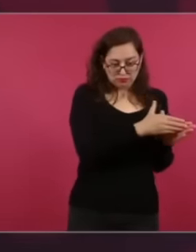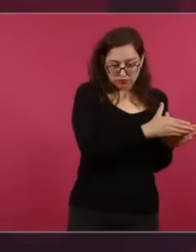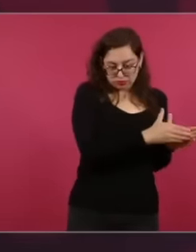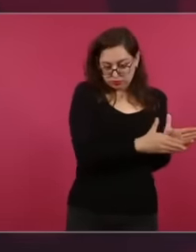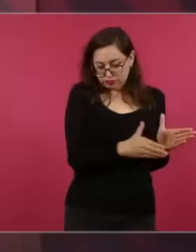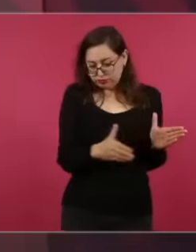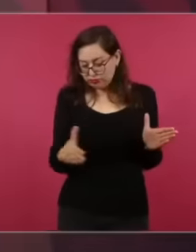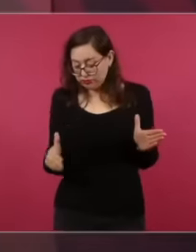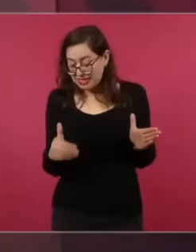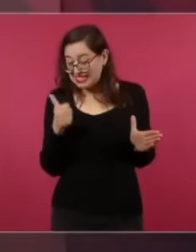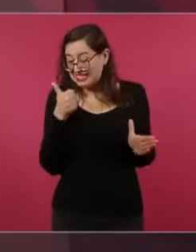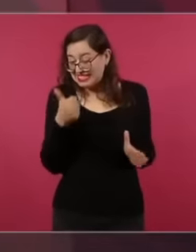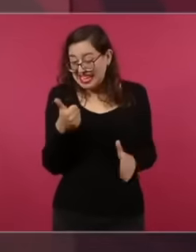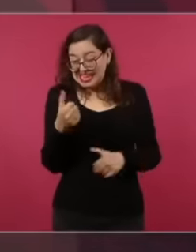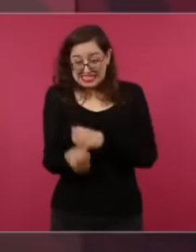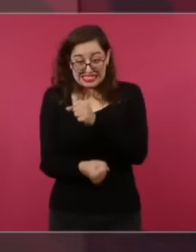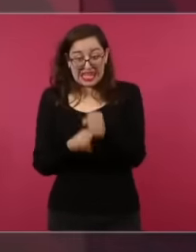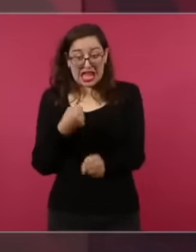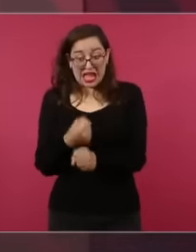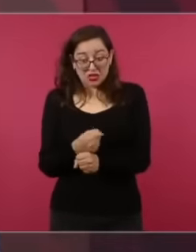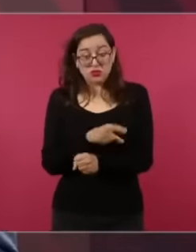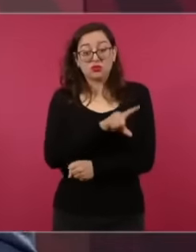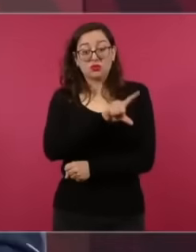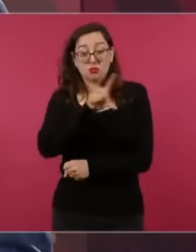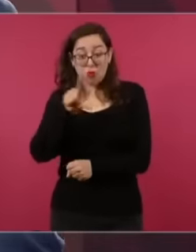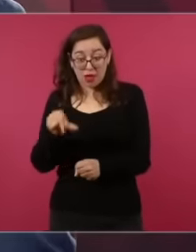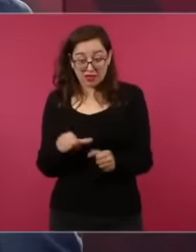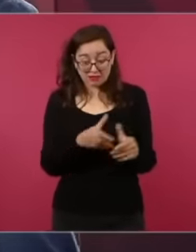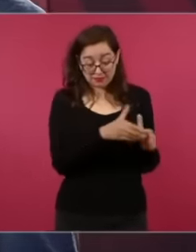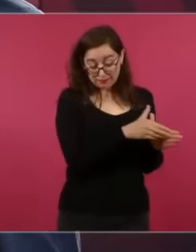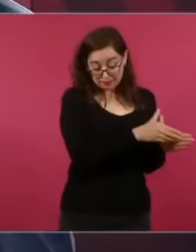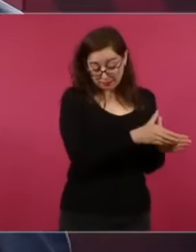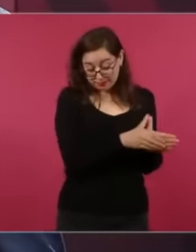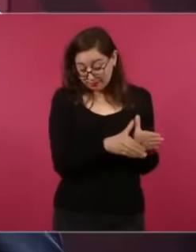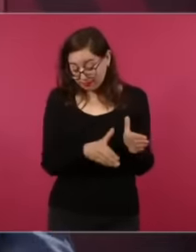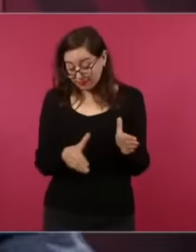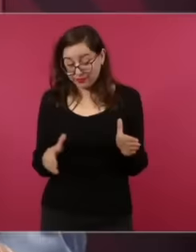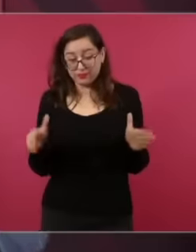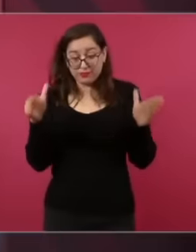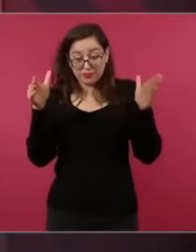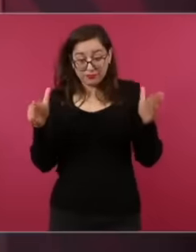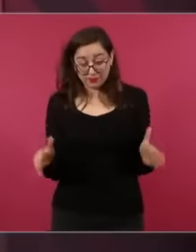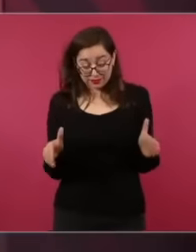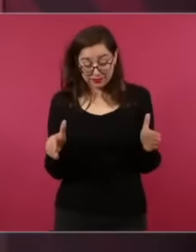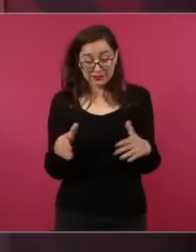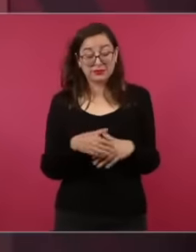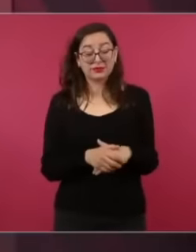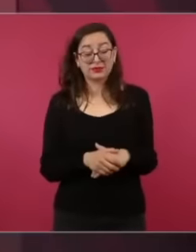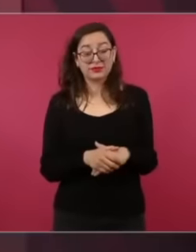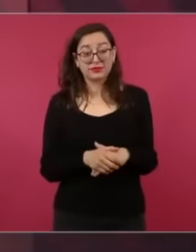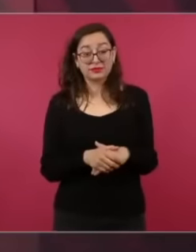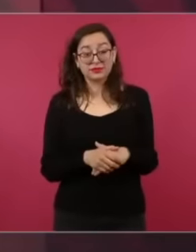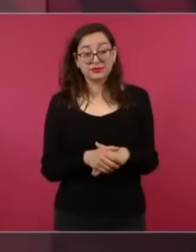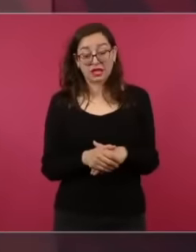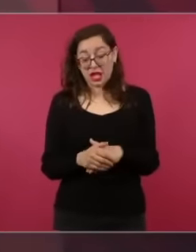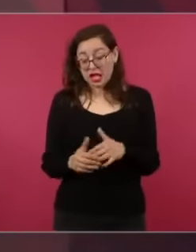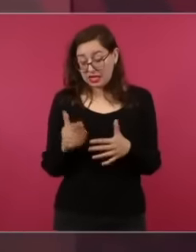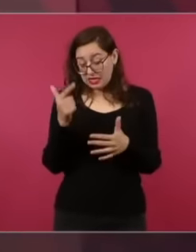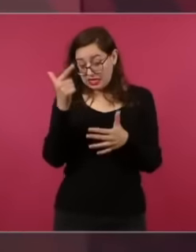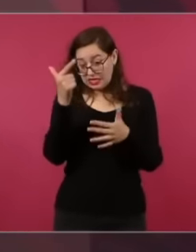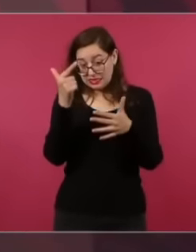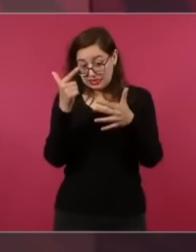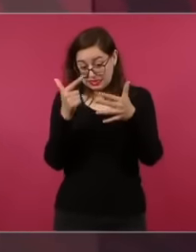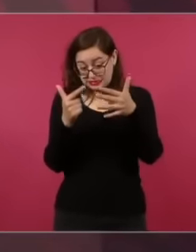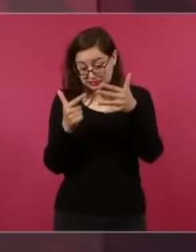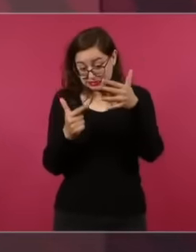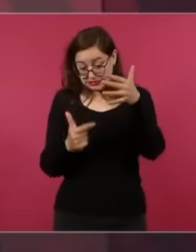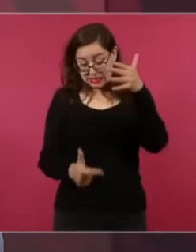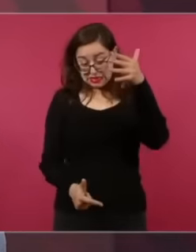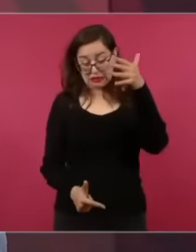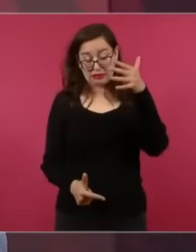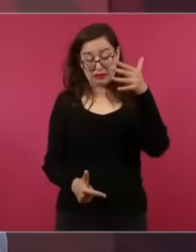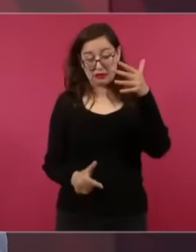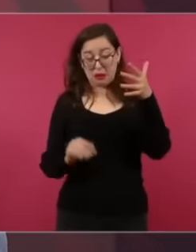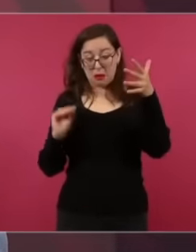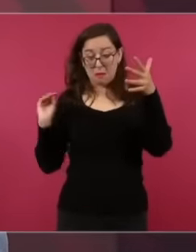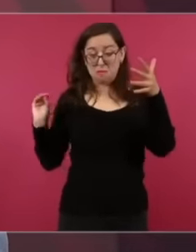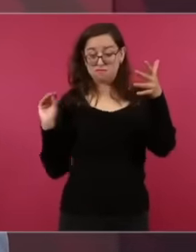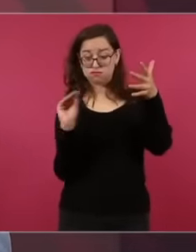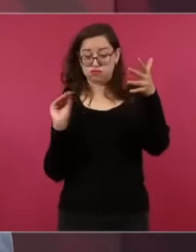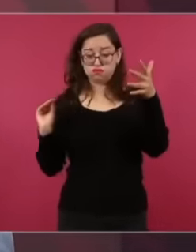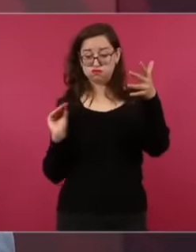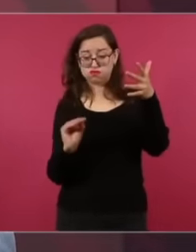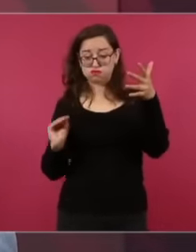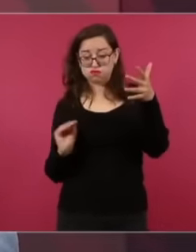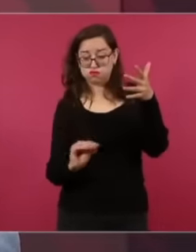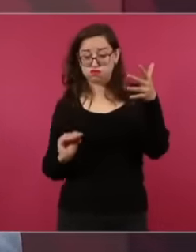94, and on the list of the richest in the world,